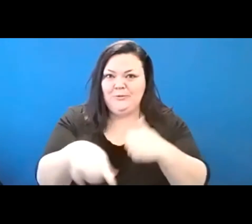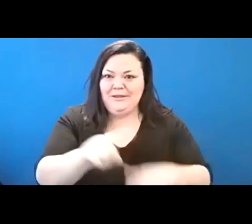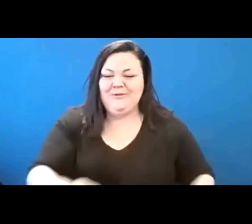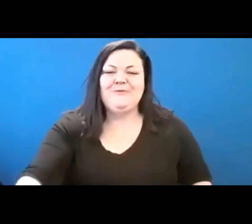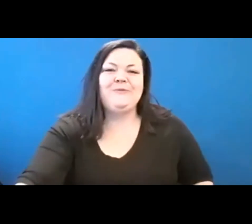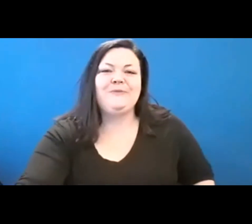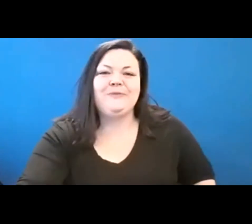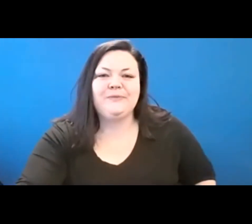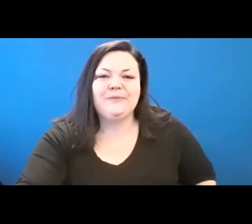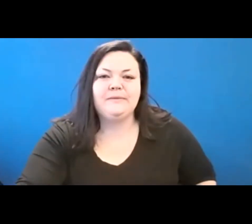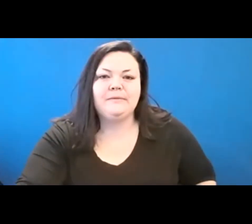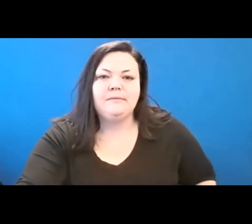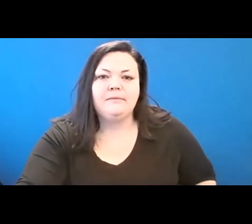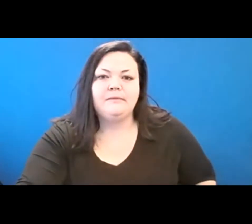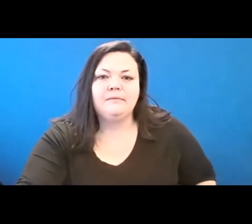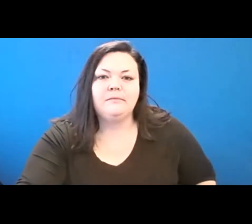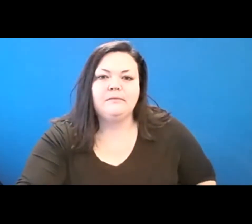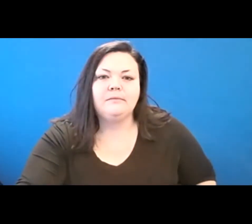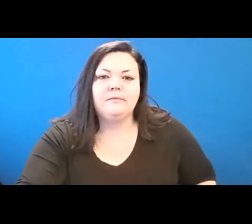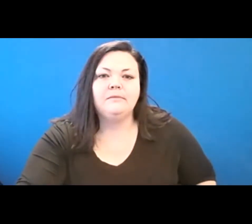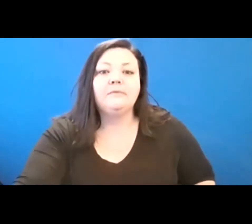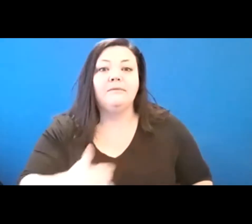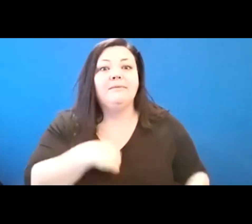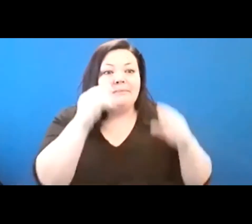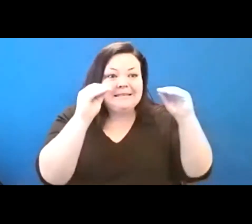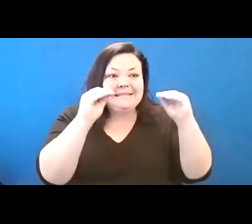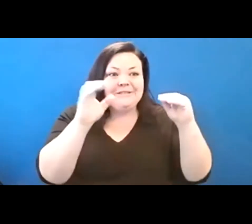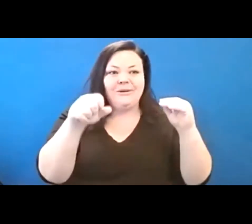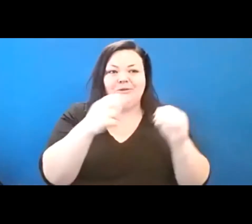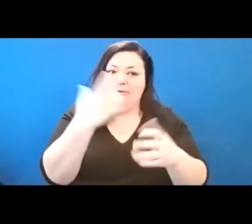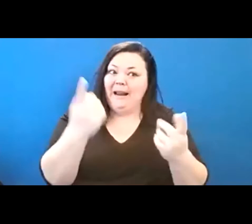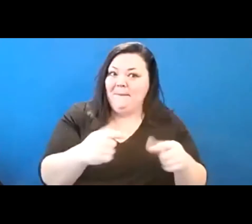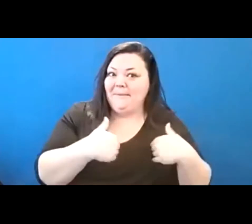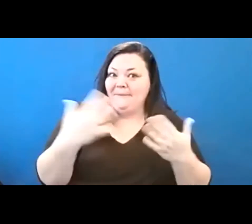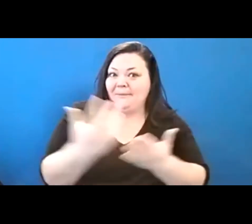because um i do teach so of course when there's a chance i will make a presentation